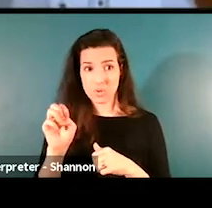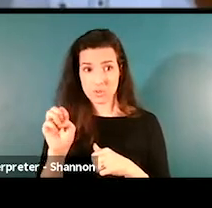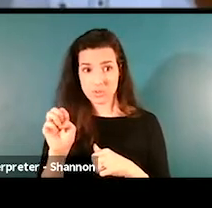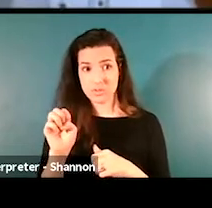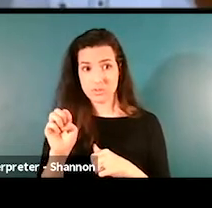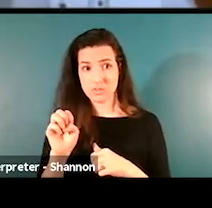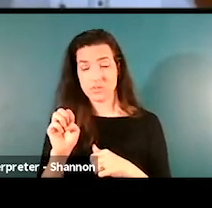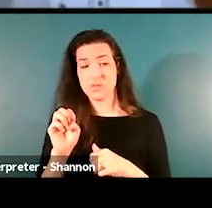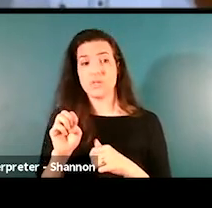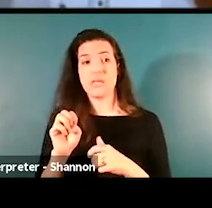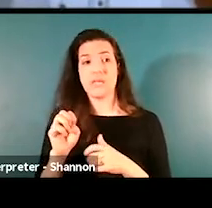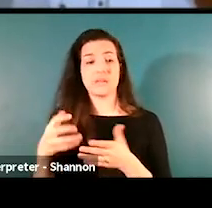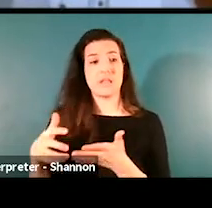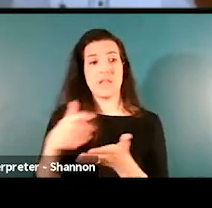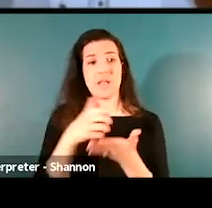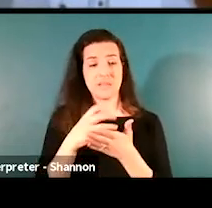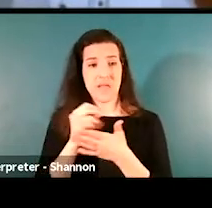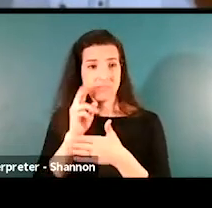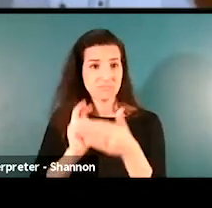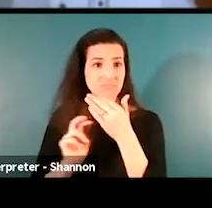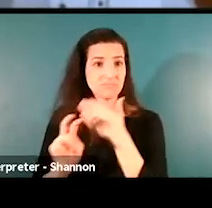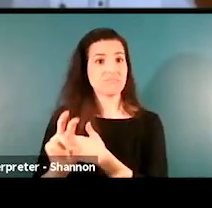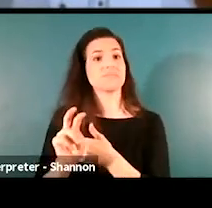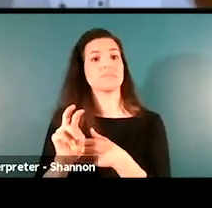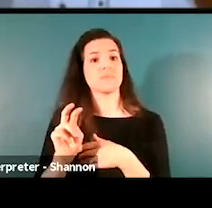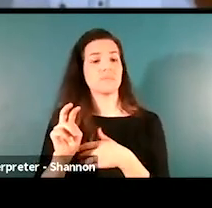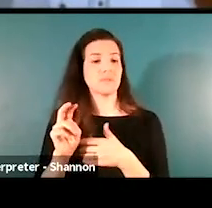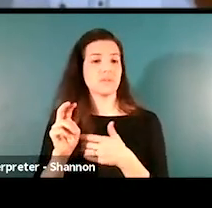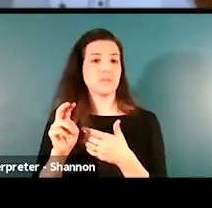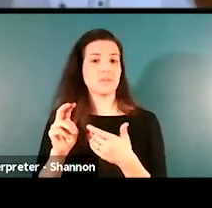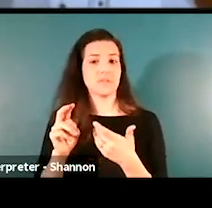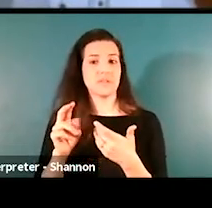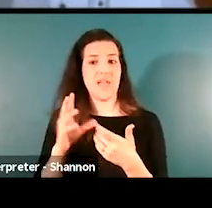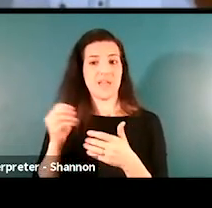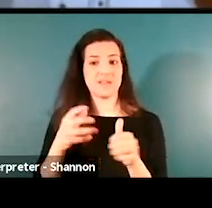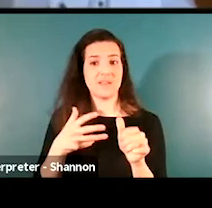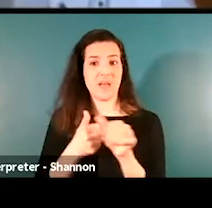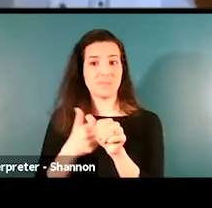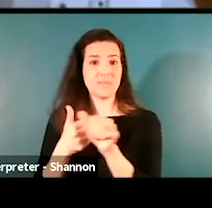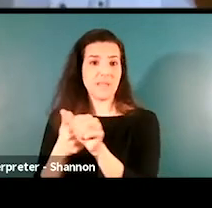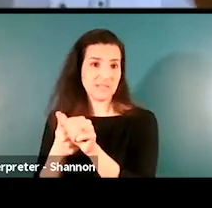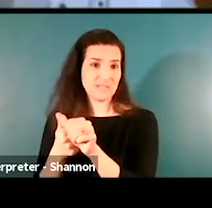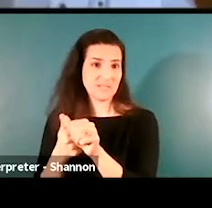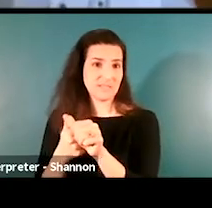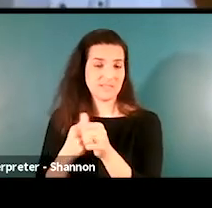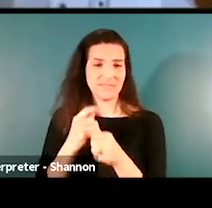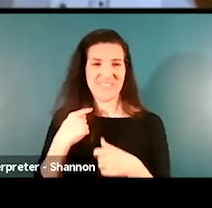the predictions with a weighted average and updates the value of the node attributes.